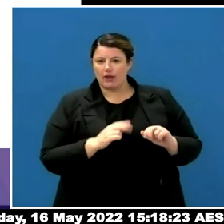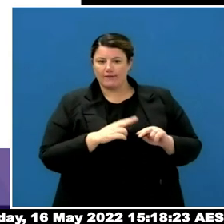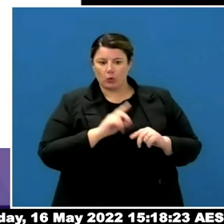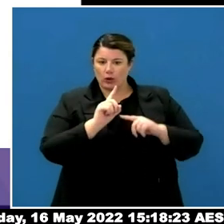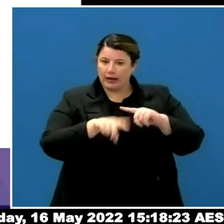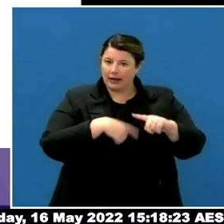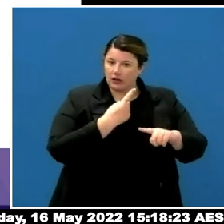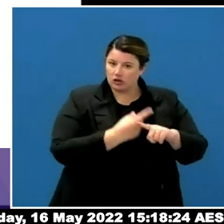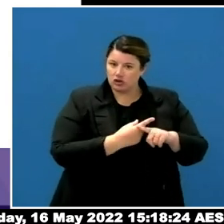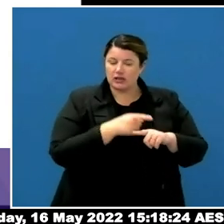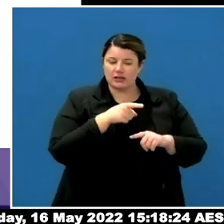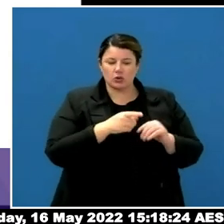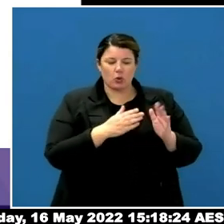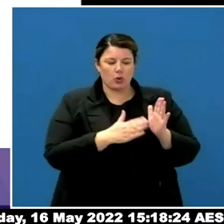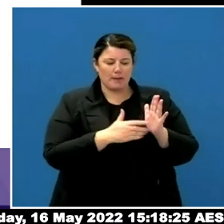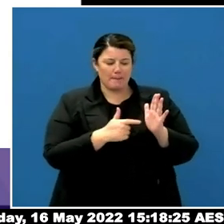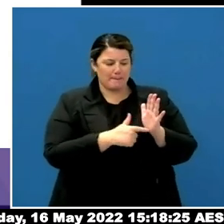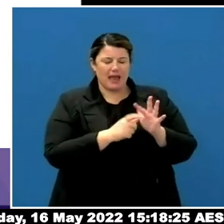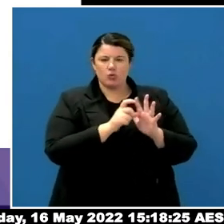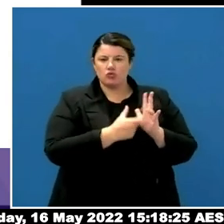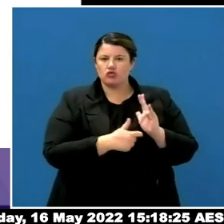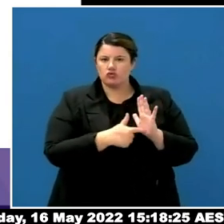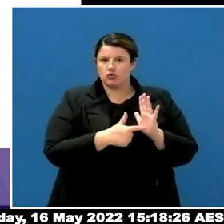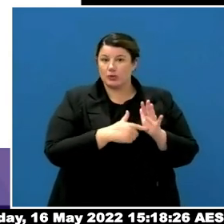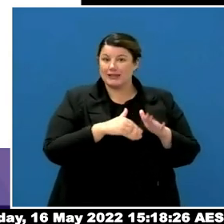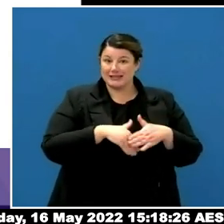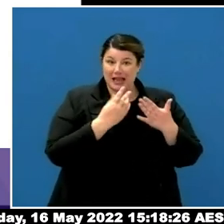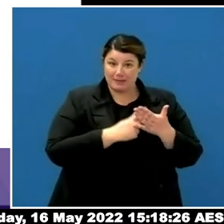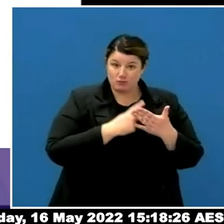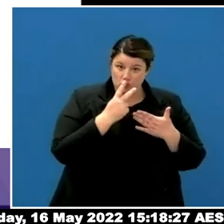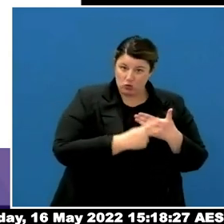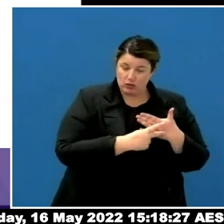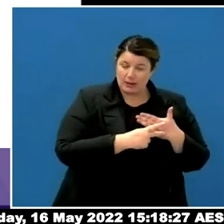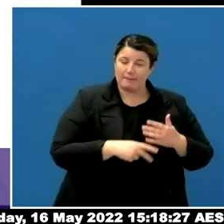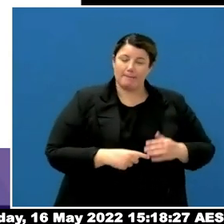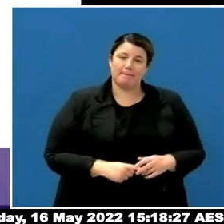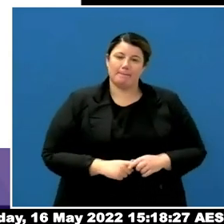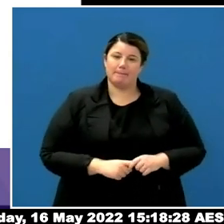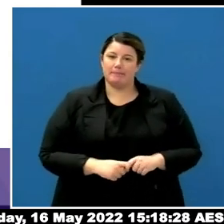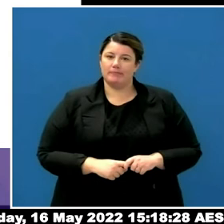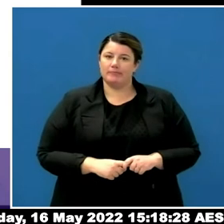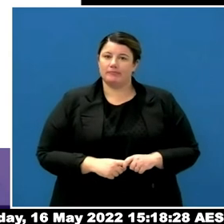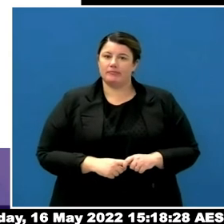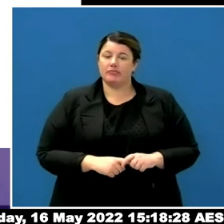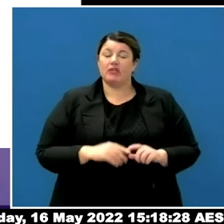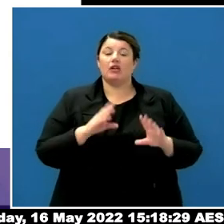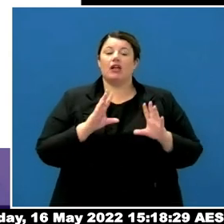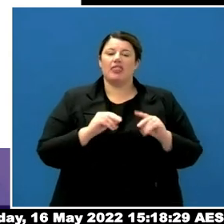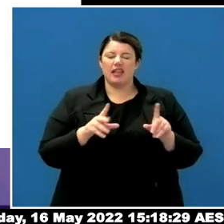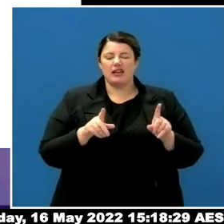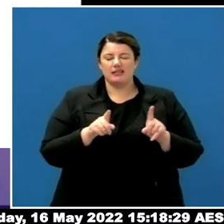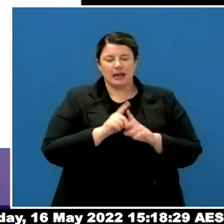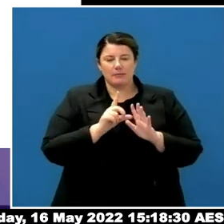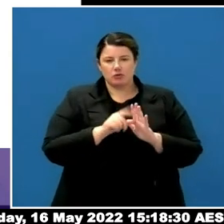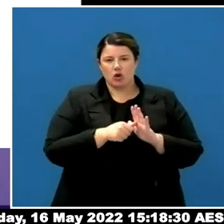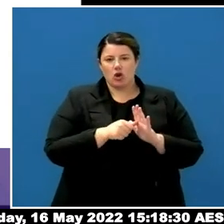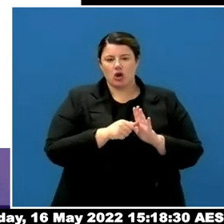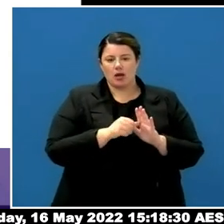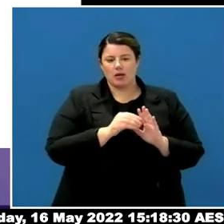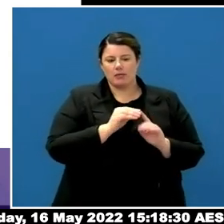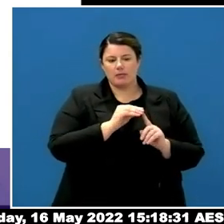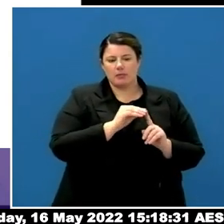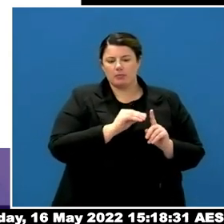And he was also then going to transition one day a week in the last term of school before